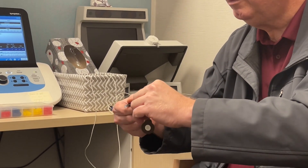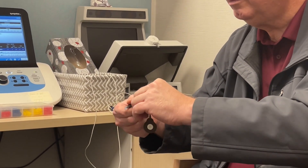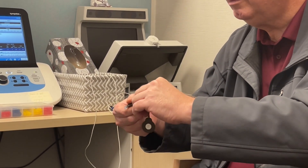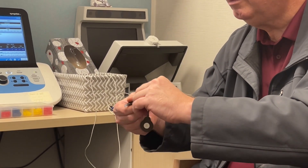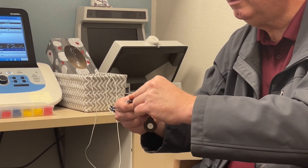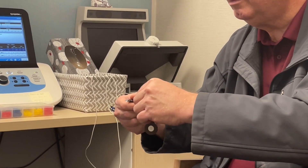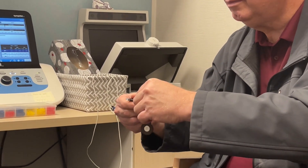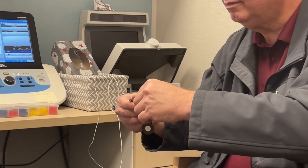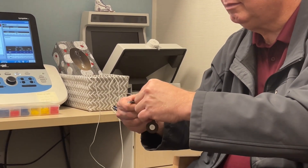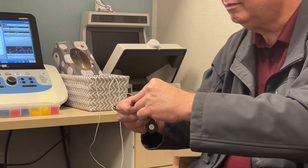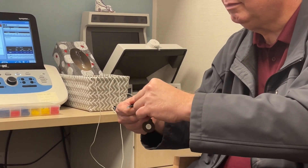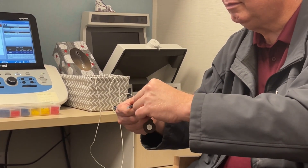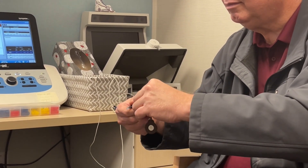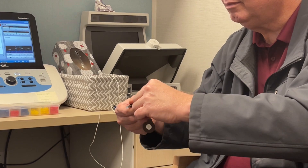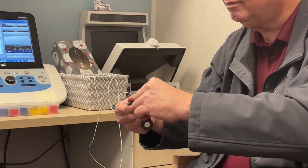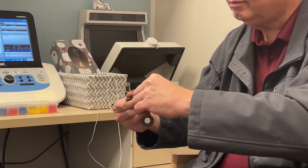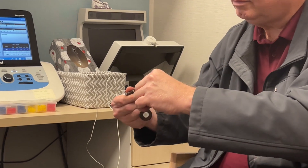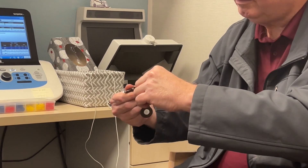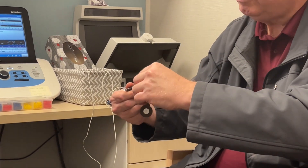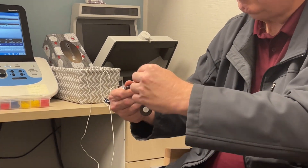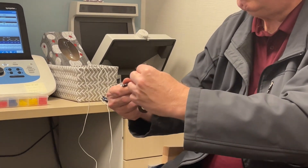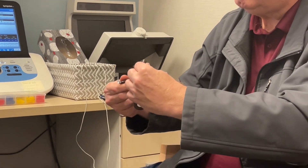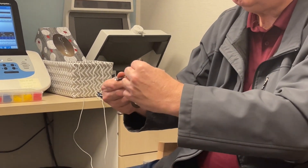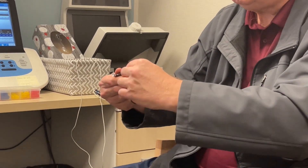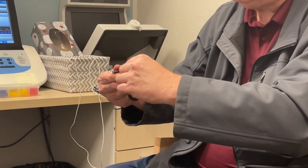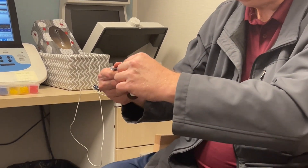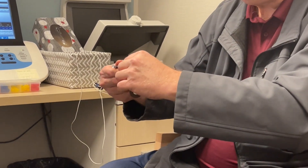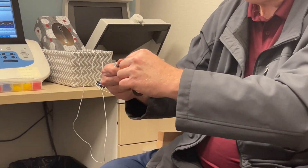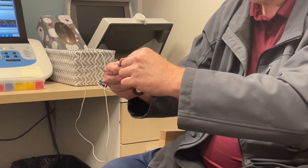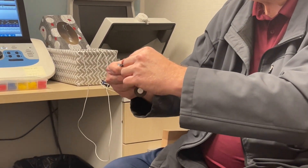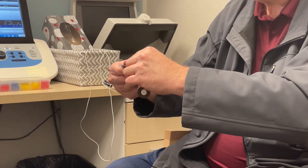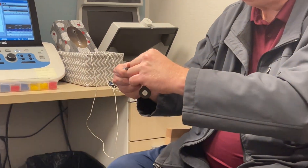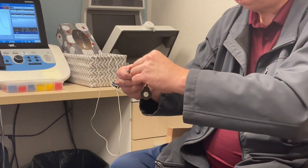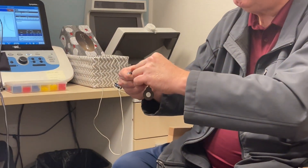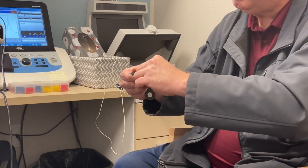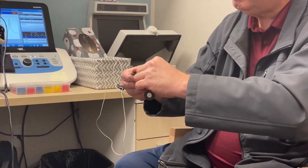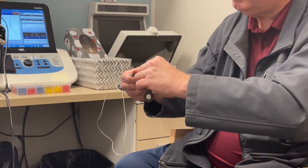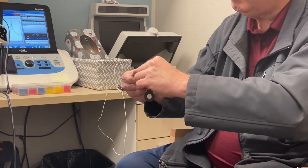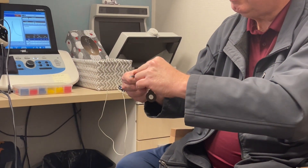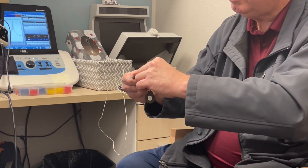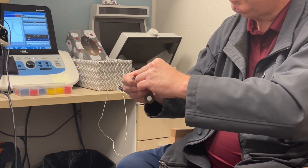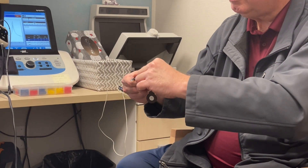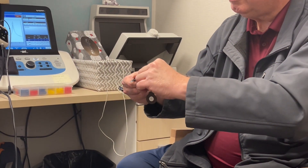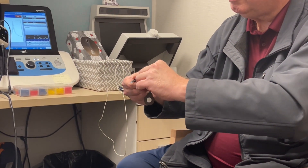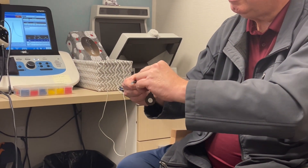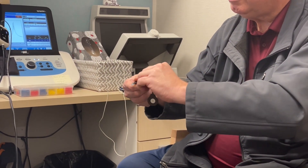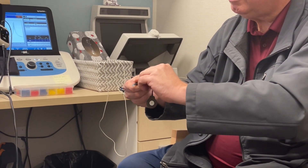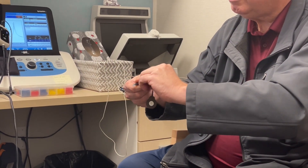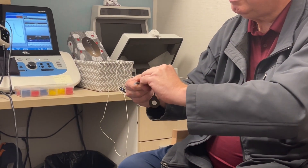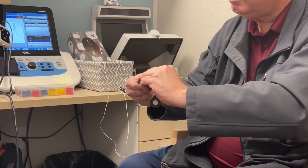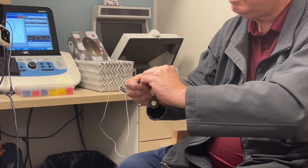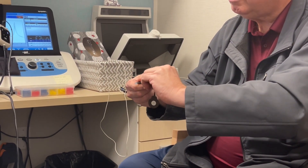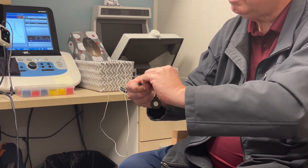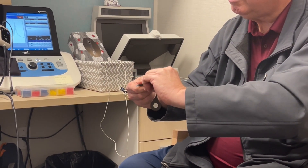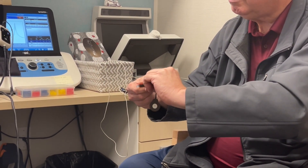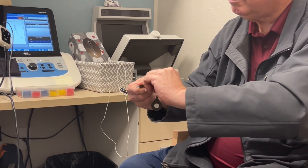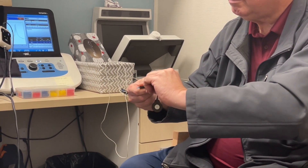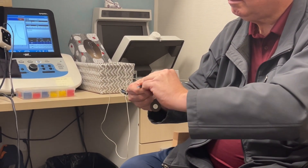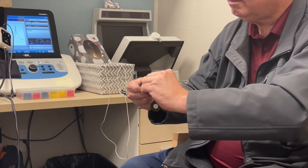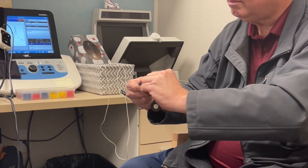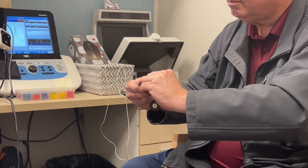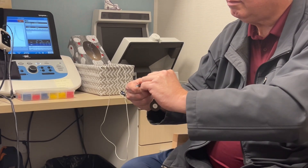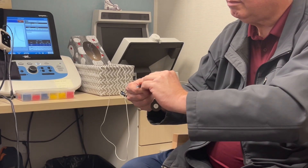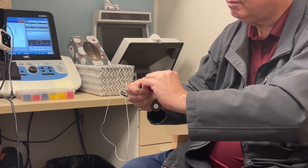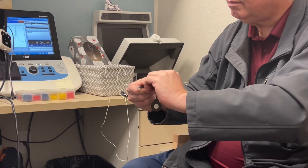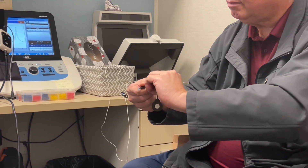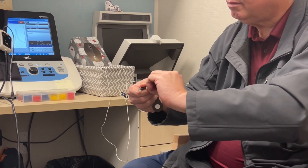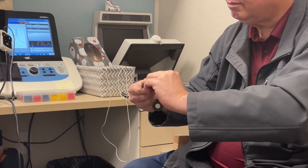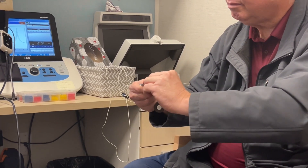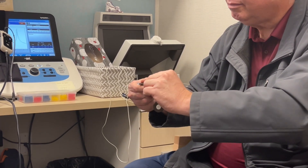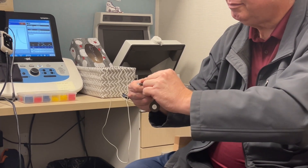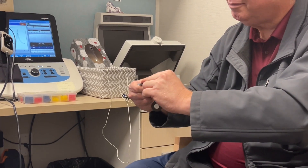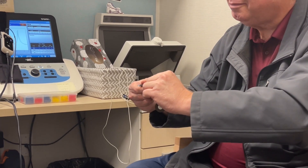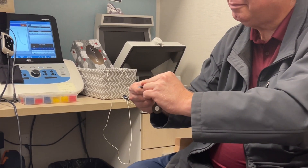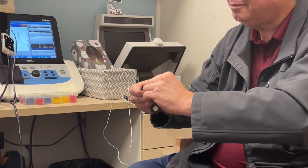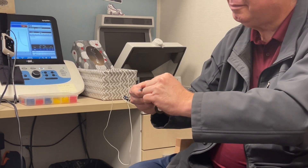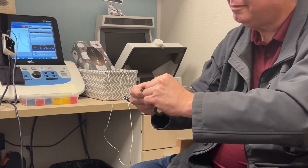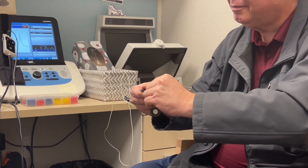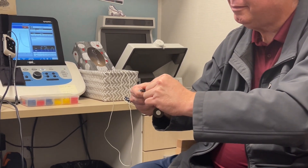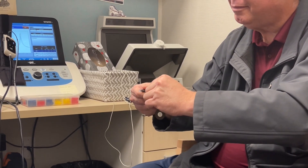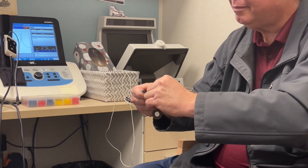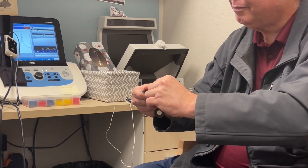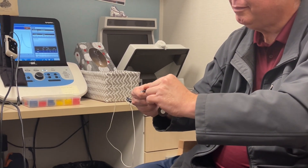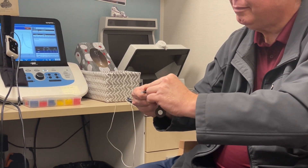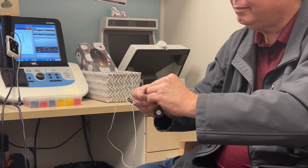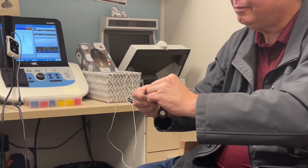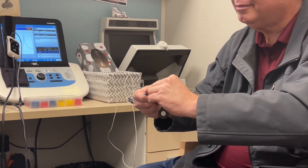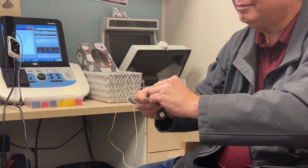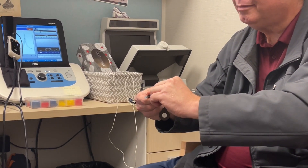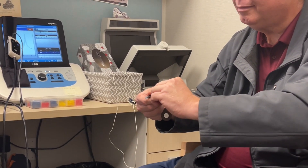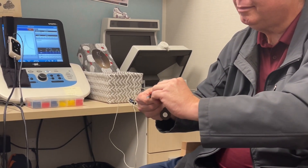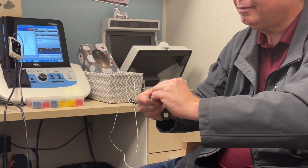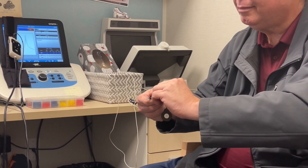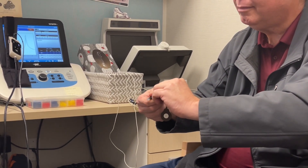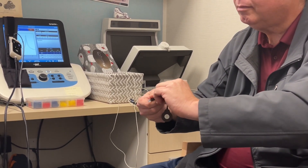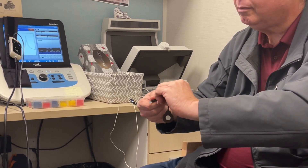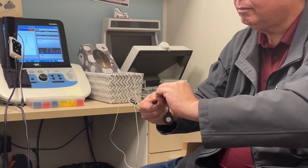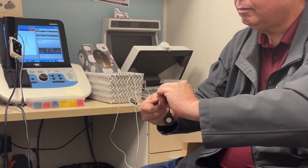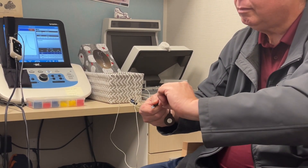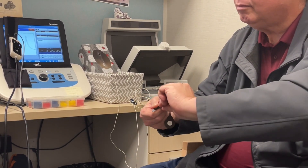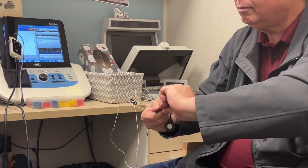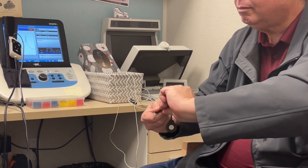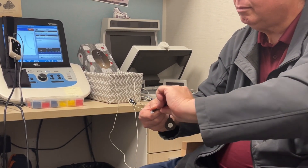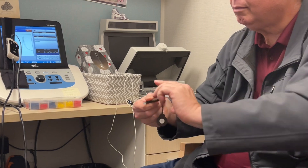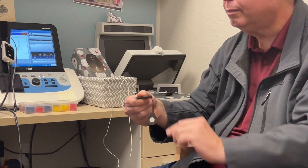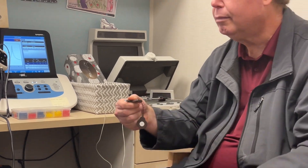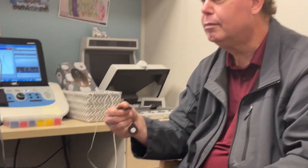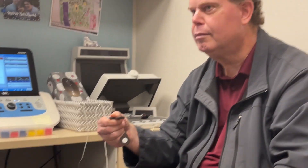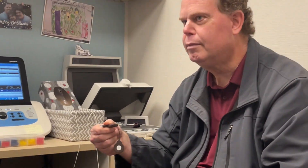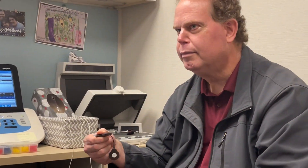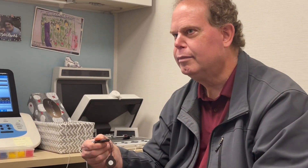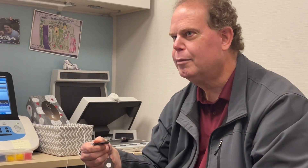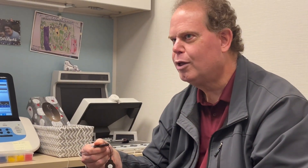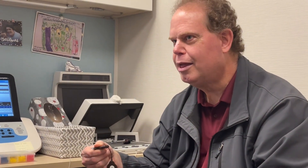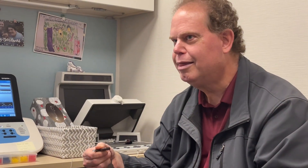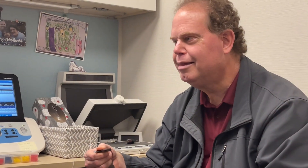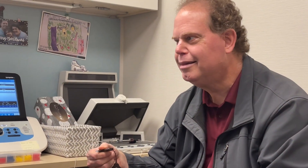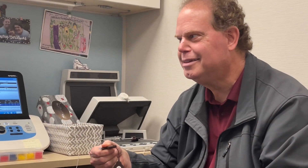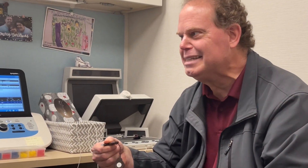close there you go got it okay yeah takes